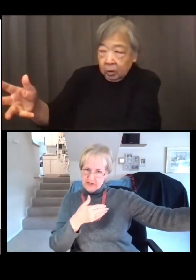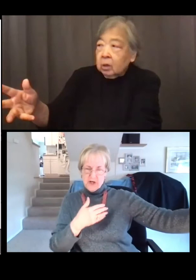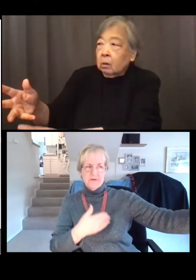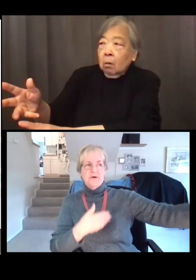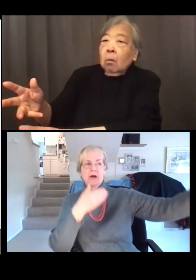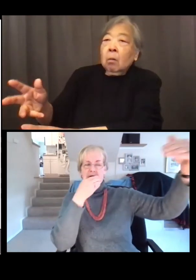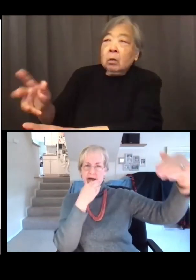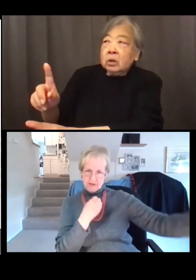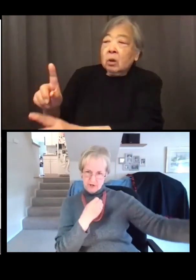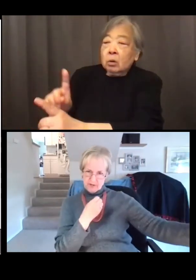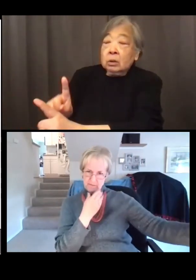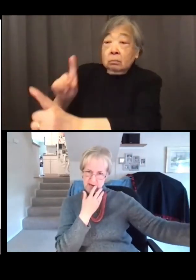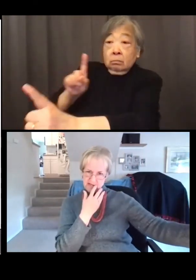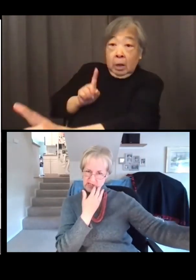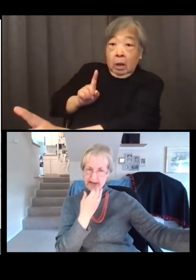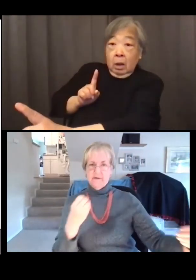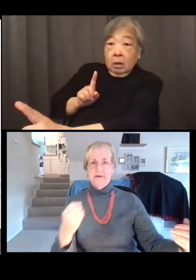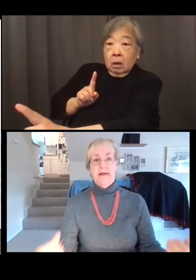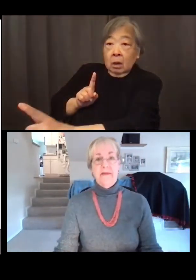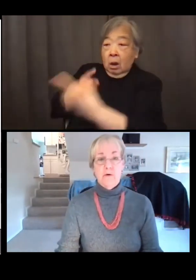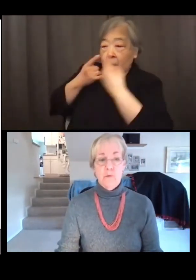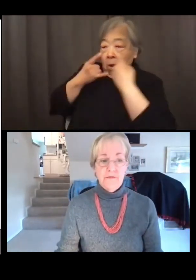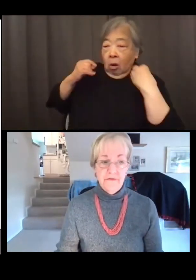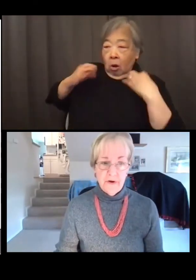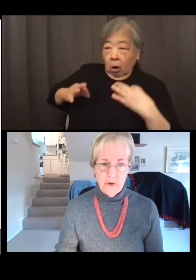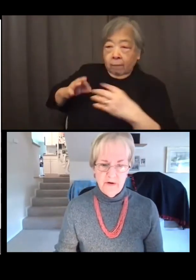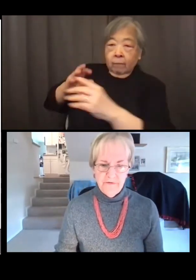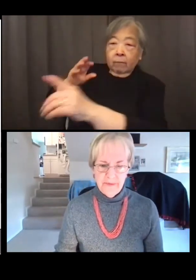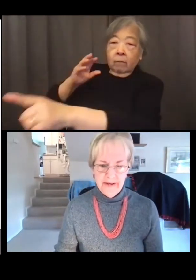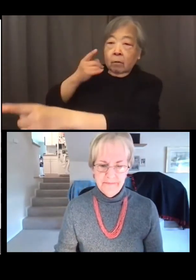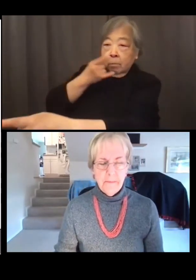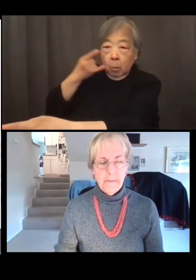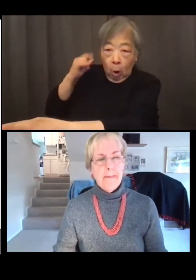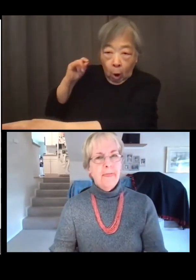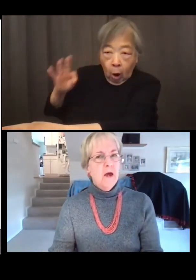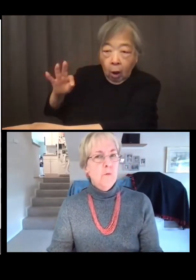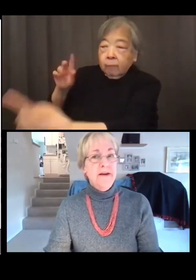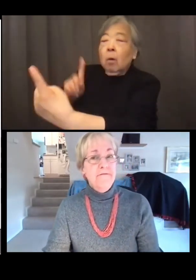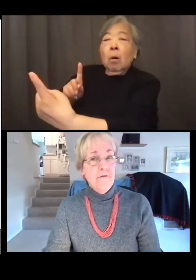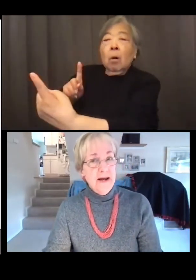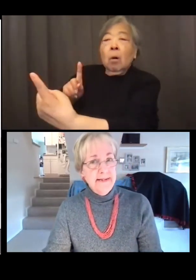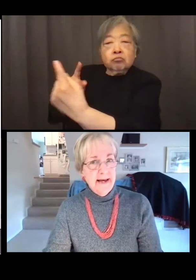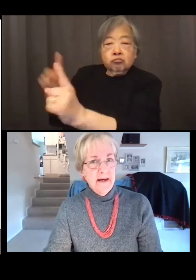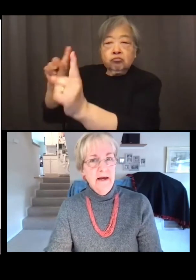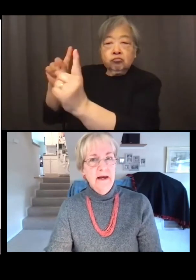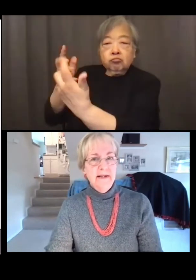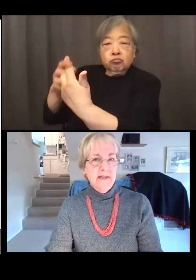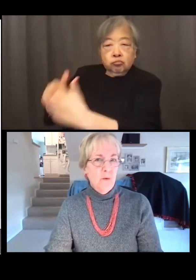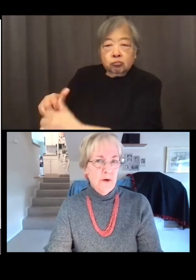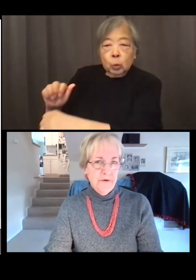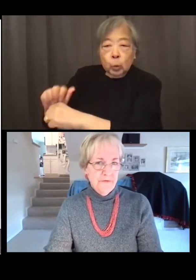other and took the masks down that worked very well For me Rephrasing is a wonderful